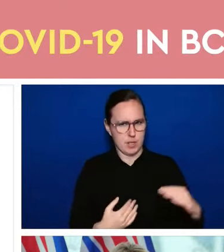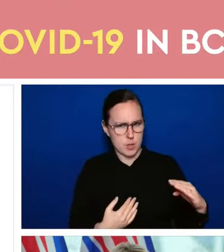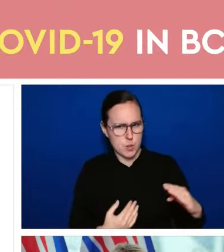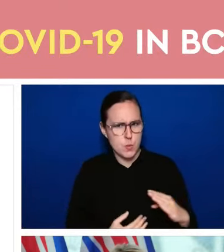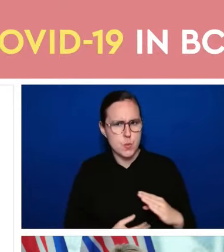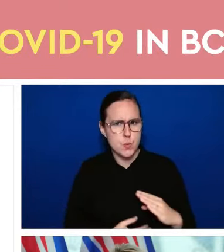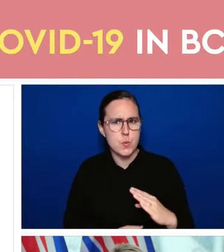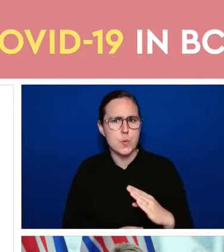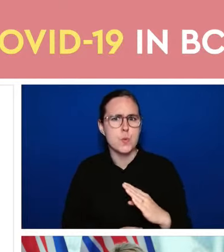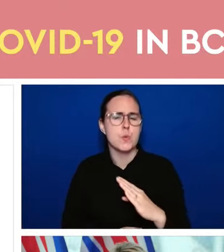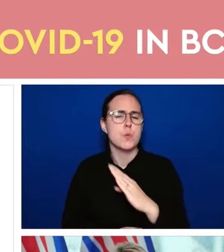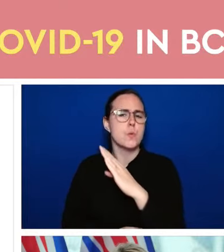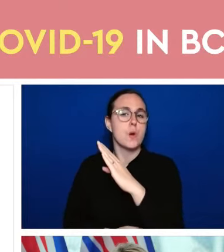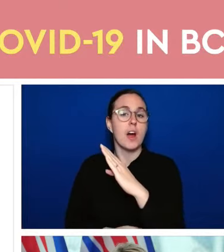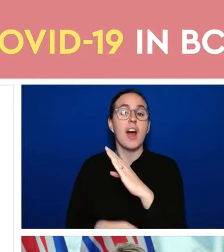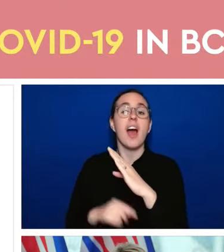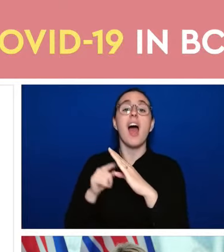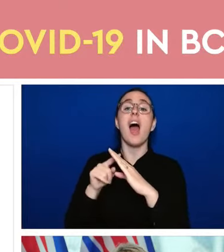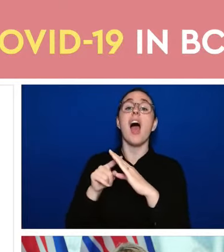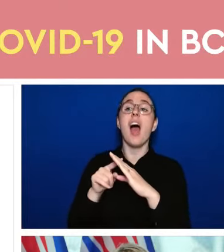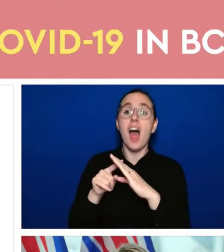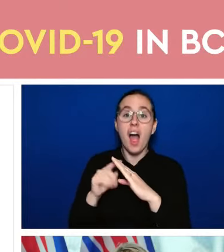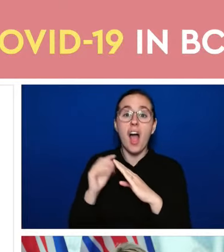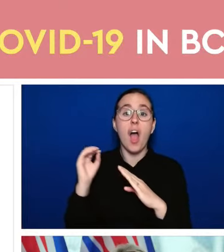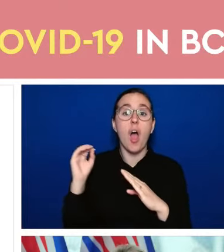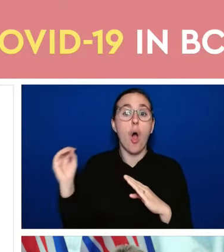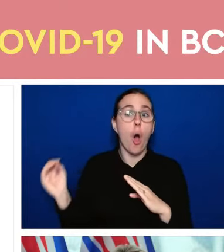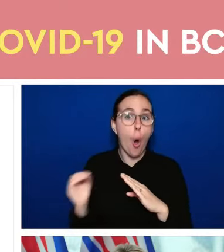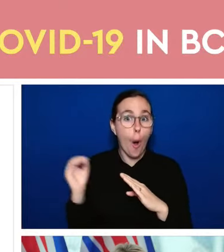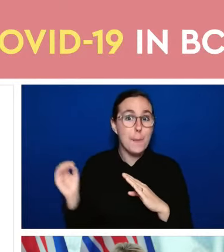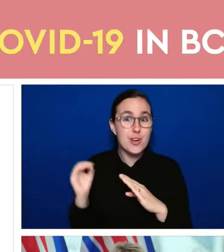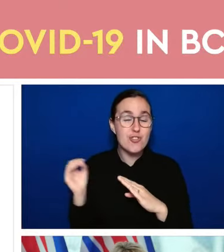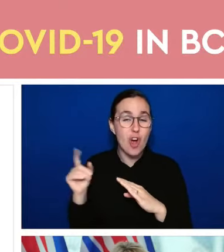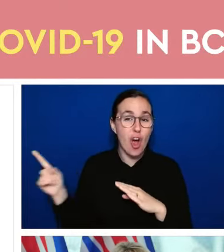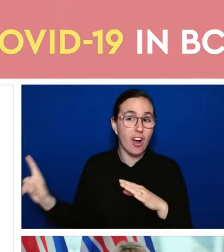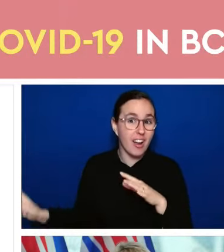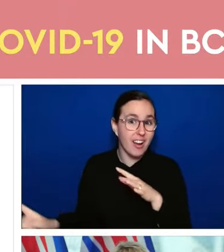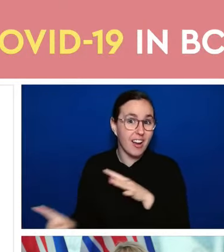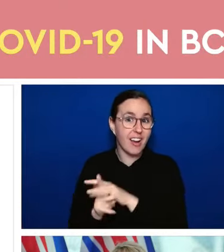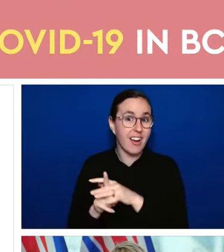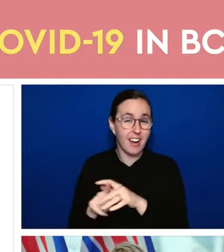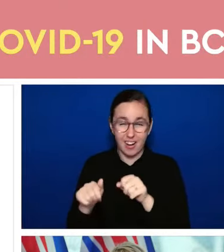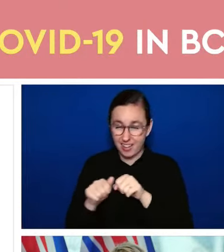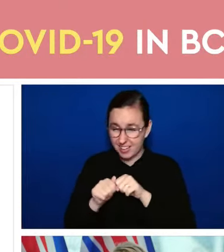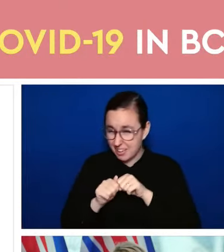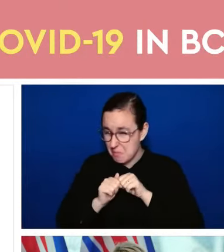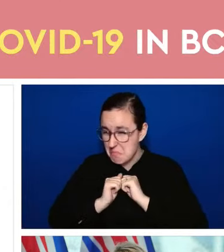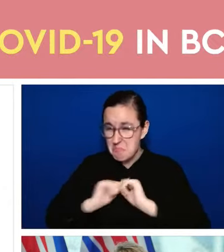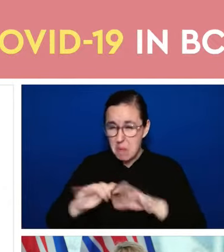different then it spread very rapidly and particularly in people who are vaccinated was